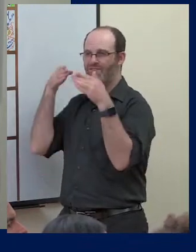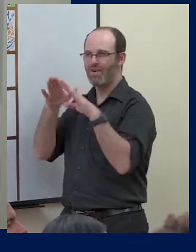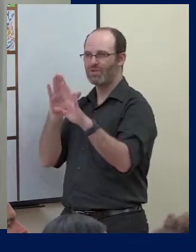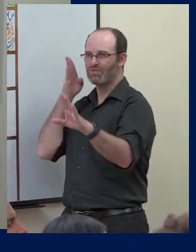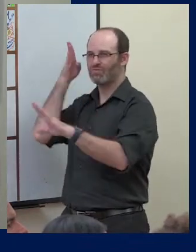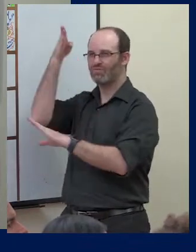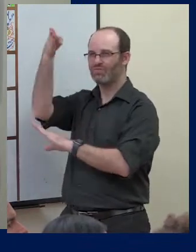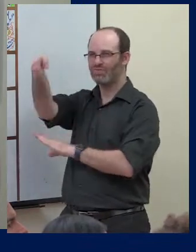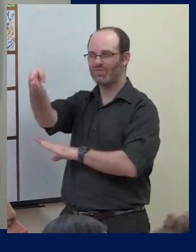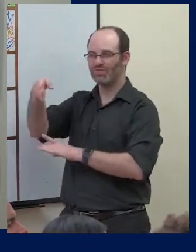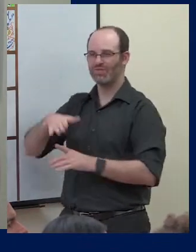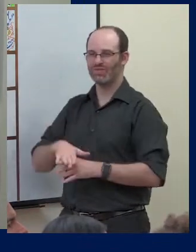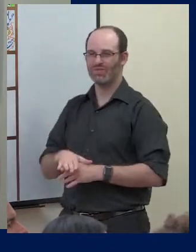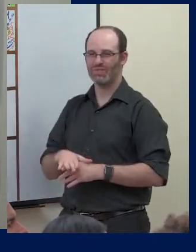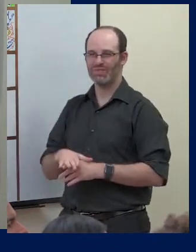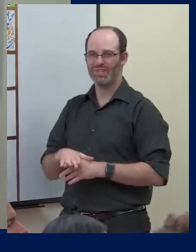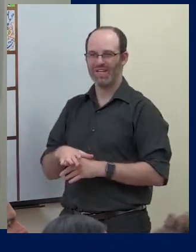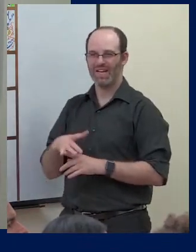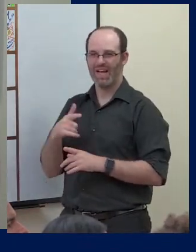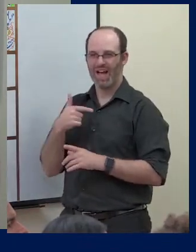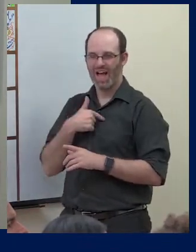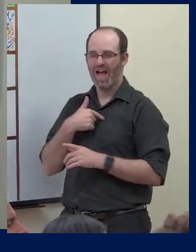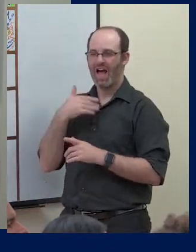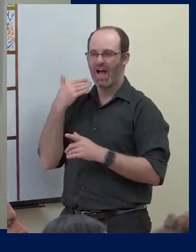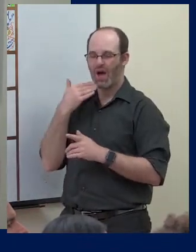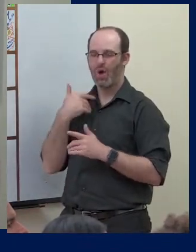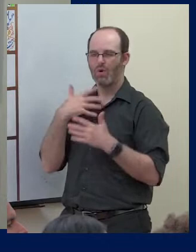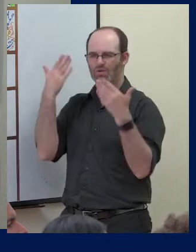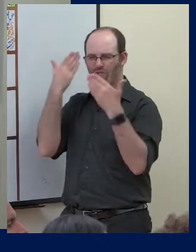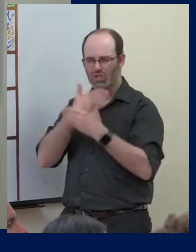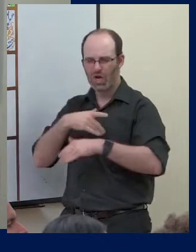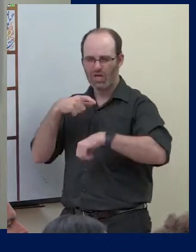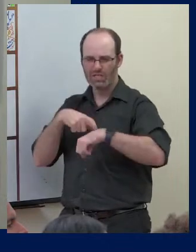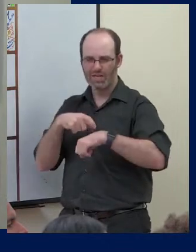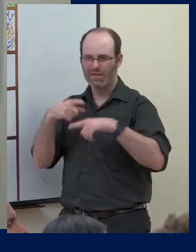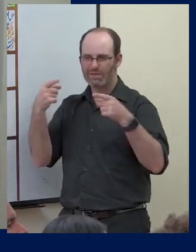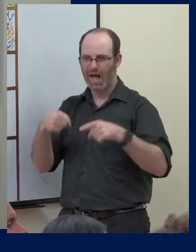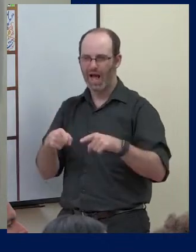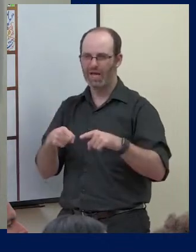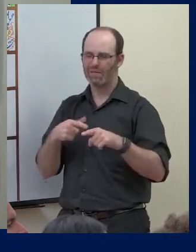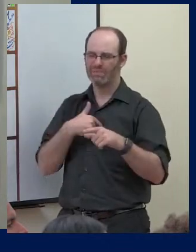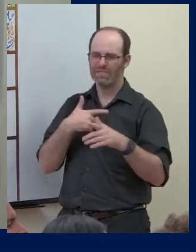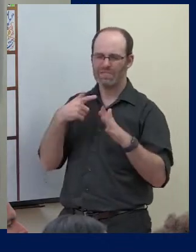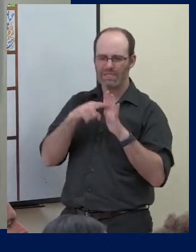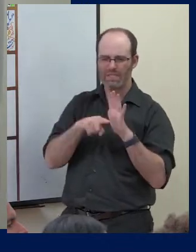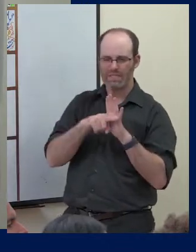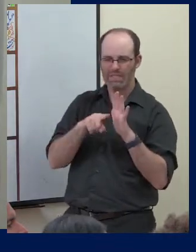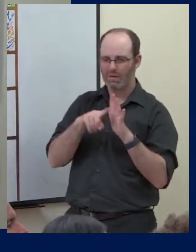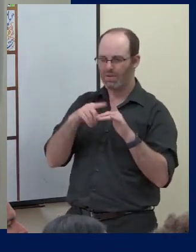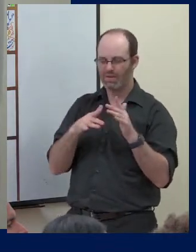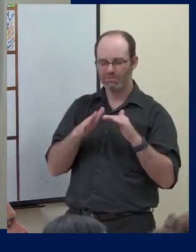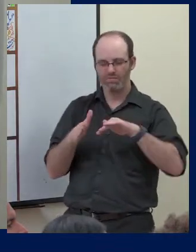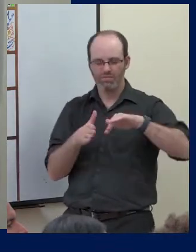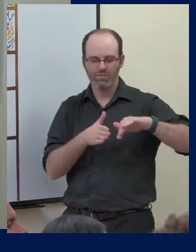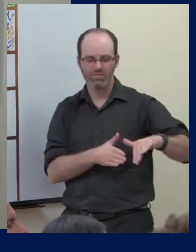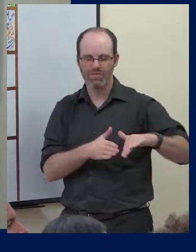I see past the dark times that life sometimes put And now I have goals that don't seem hard